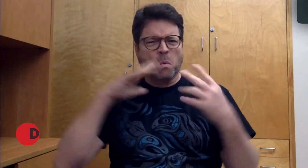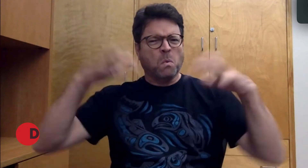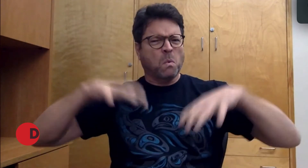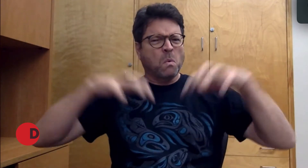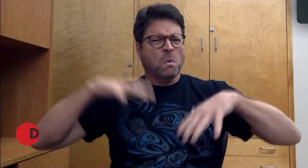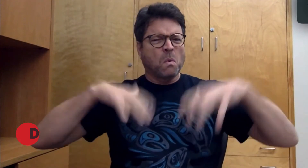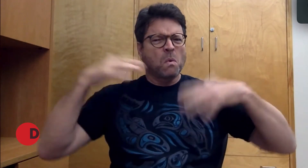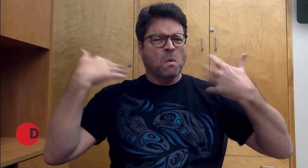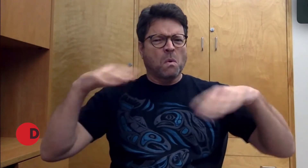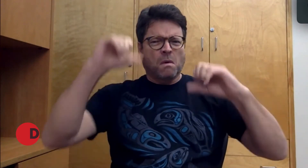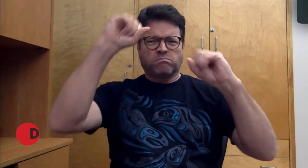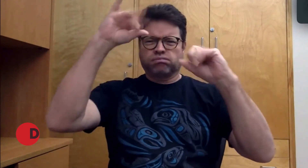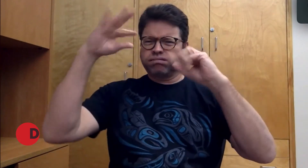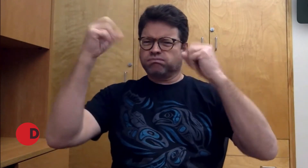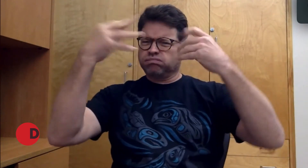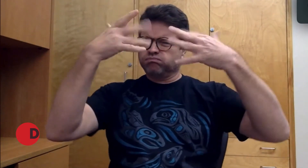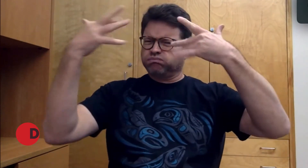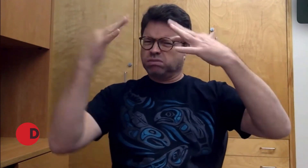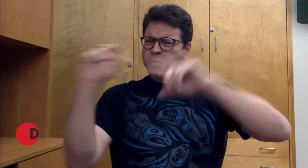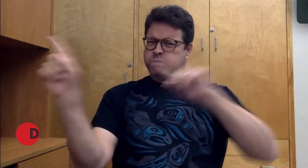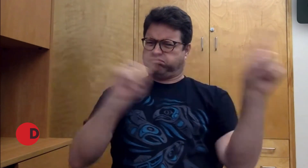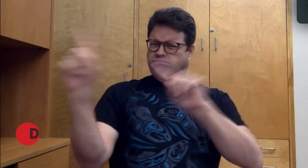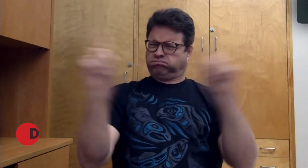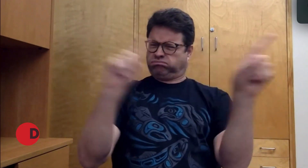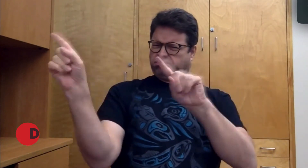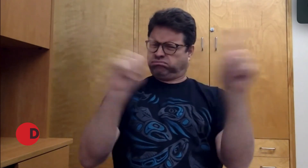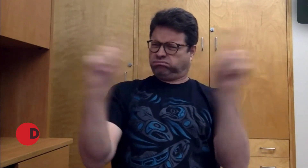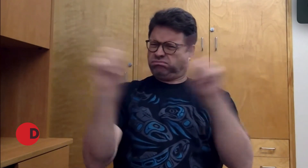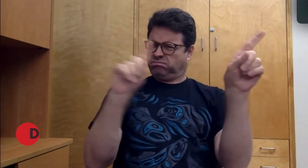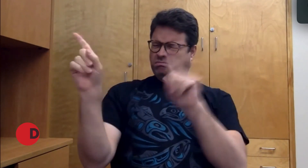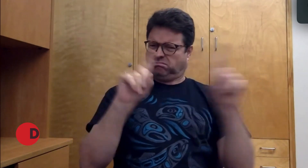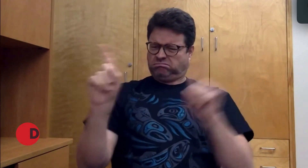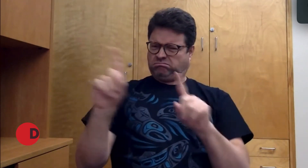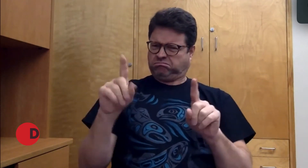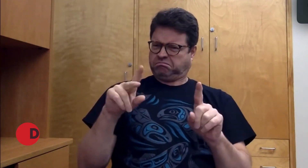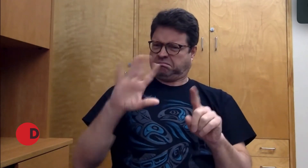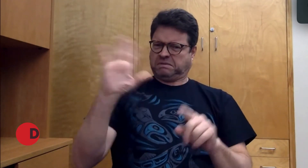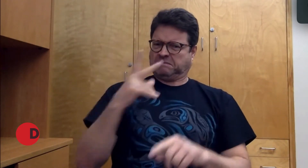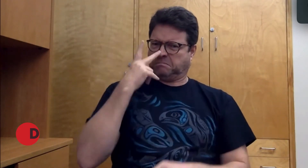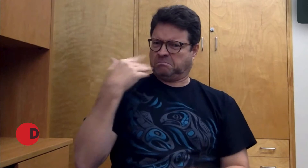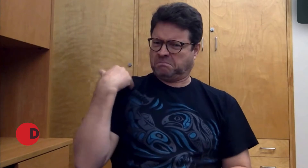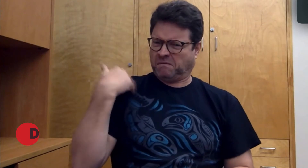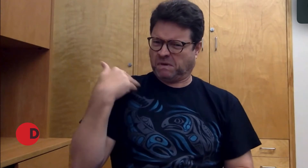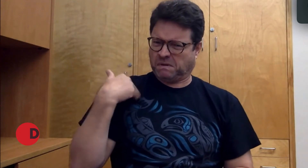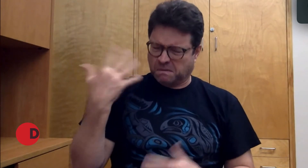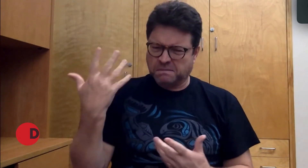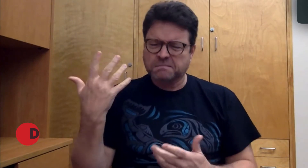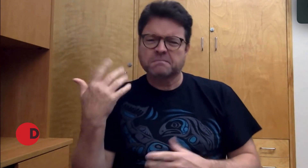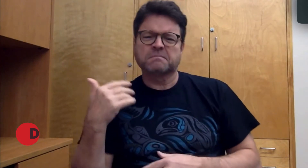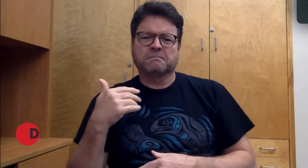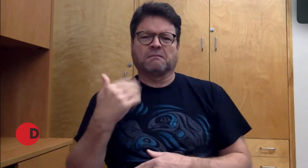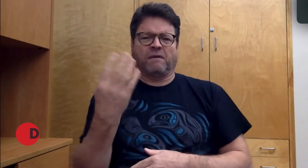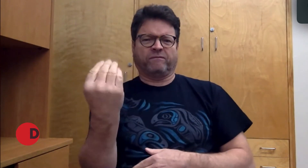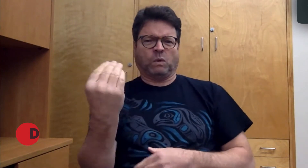I was cruising the highway and it was pouring; the windshield wipers swishing furiously. I had never seen this before.